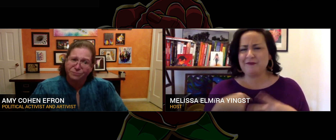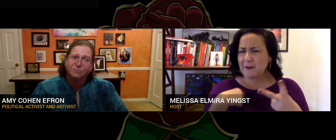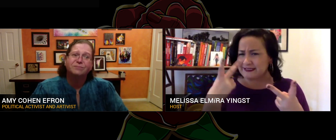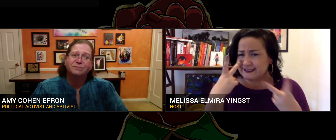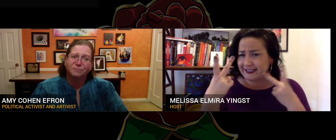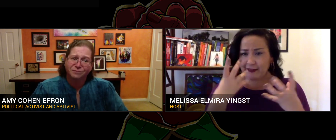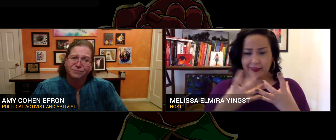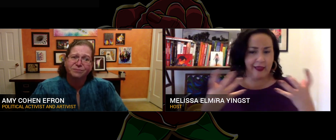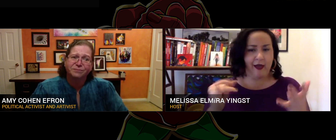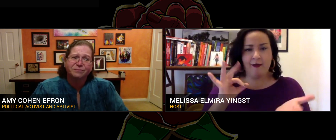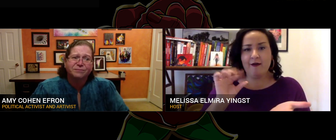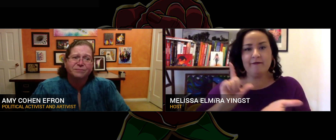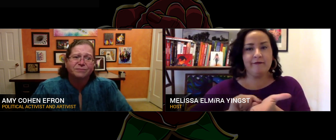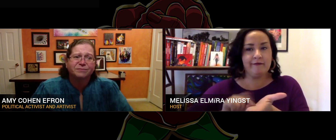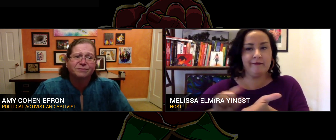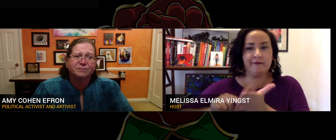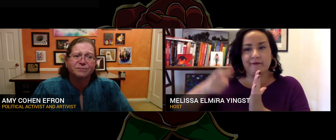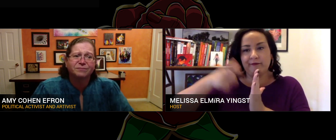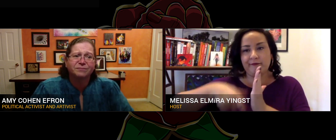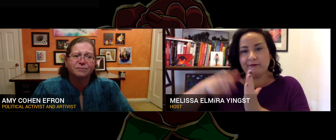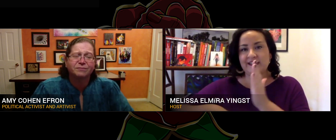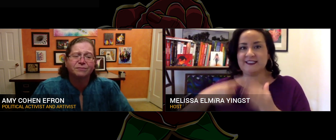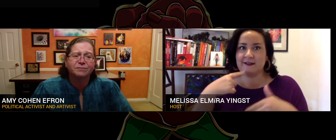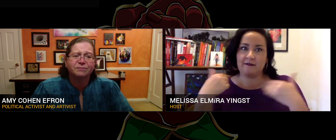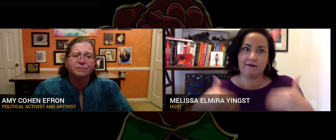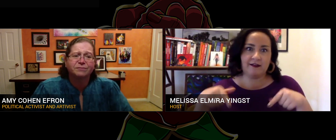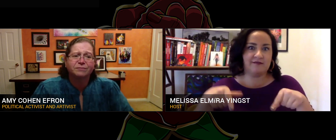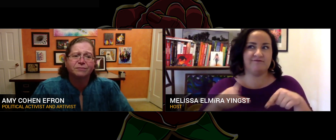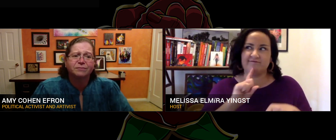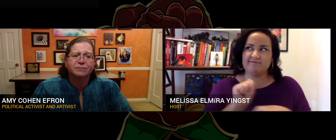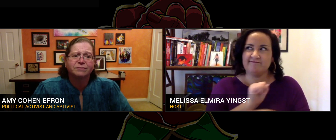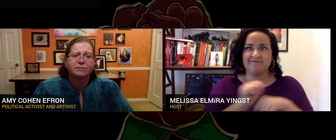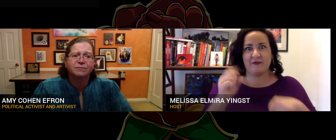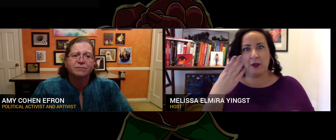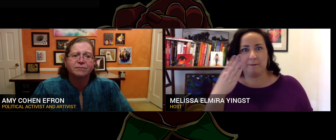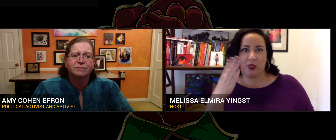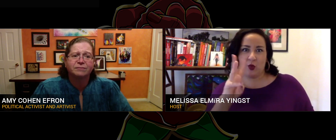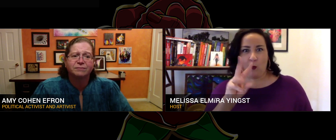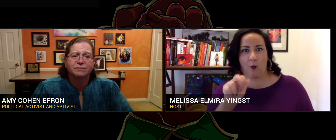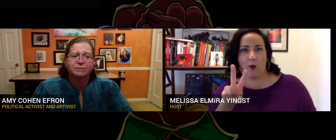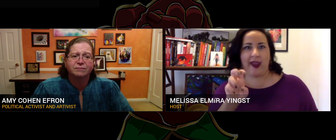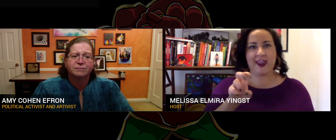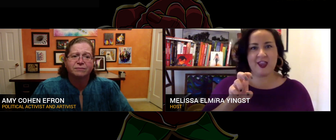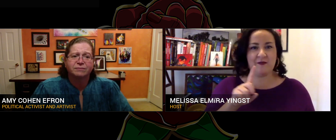I'm seeing a lot of newspaper articles that said, "There is actually a Blue Wave,